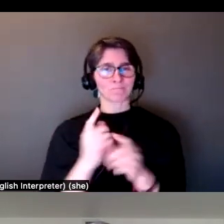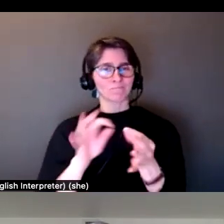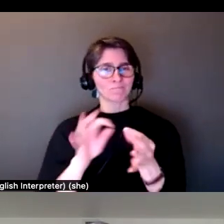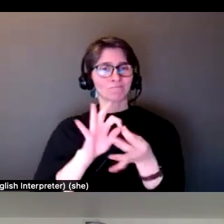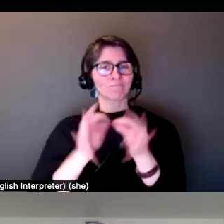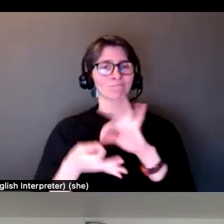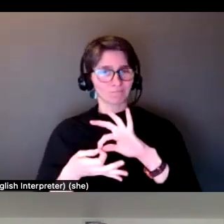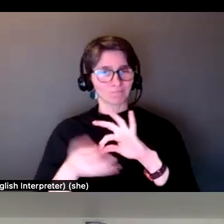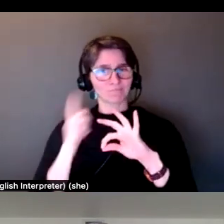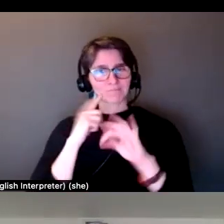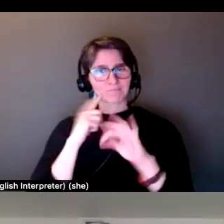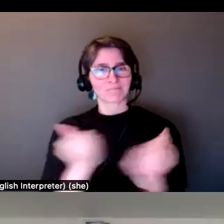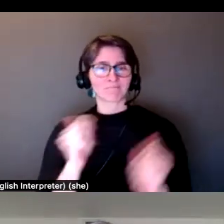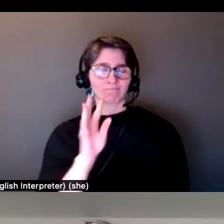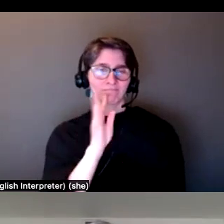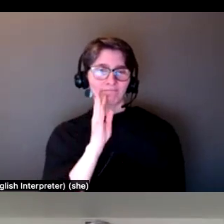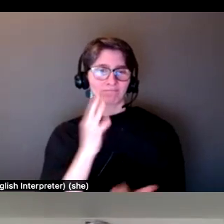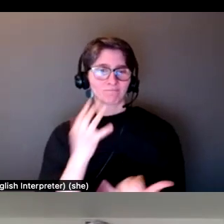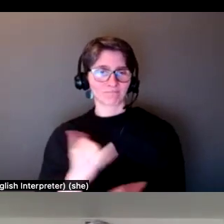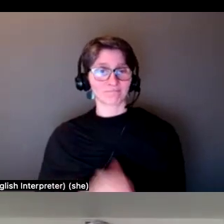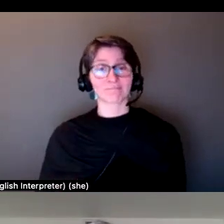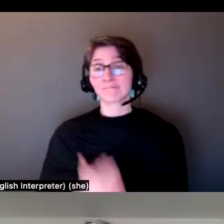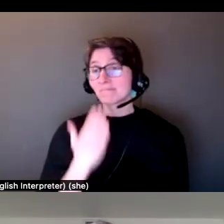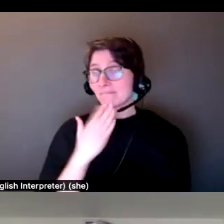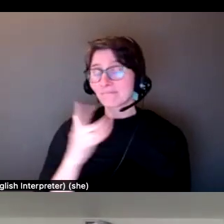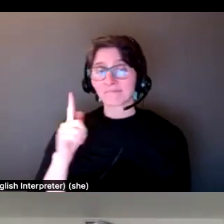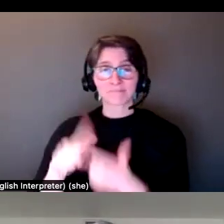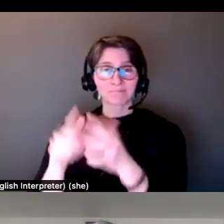everything that's being spoken about. And I thank them very much for taking part in